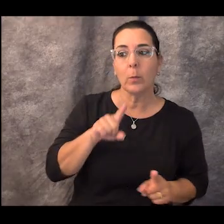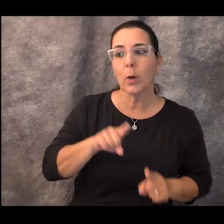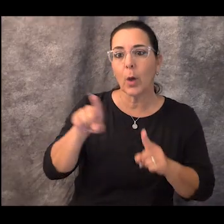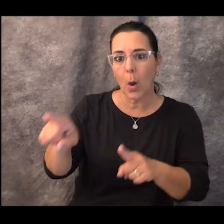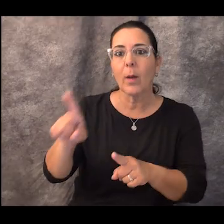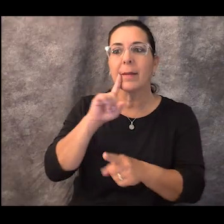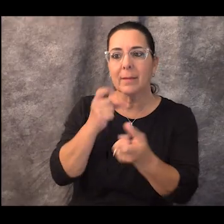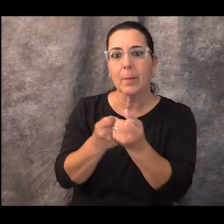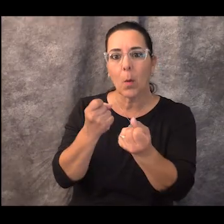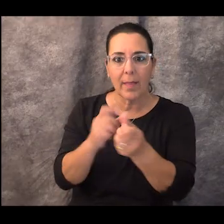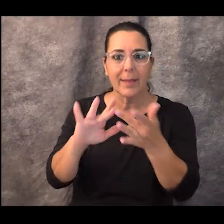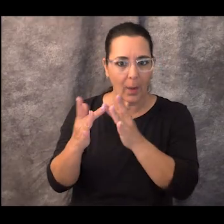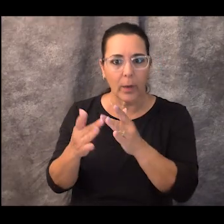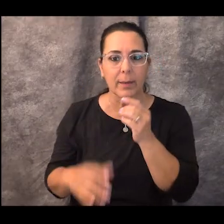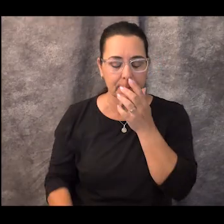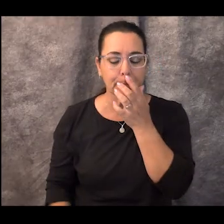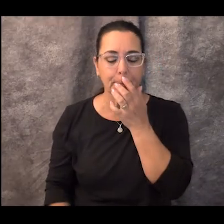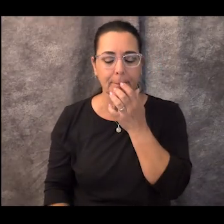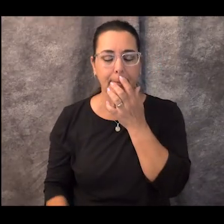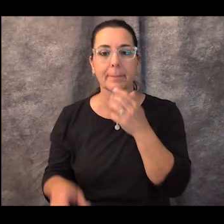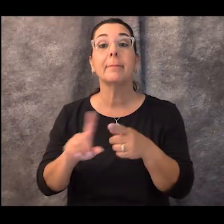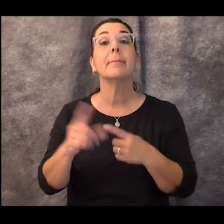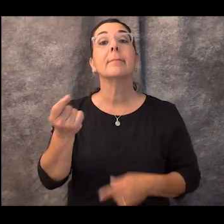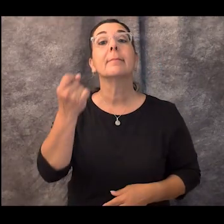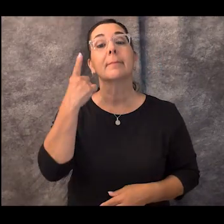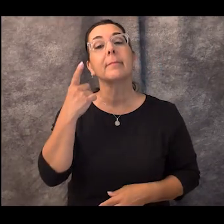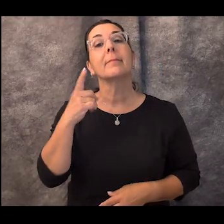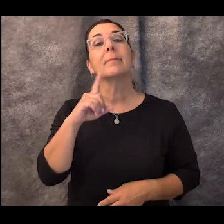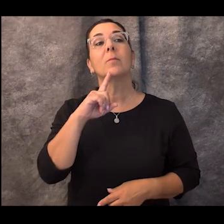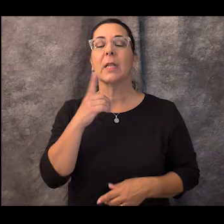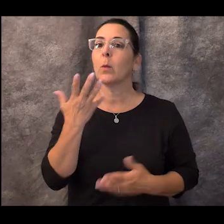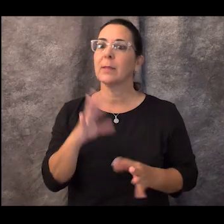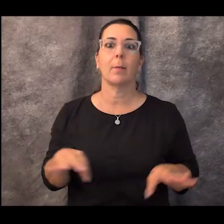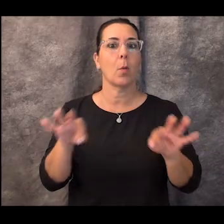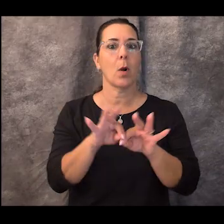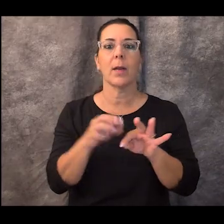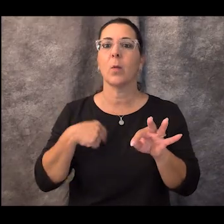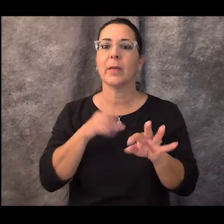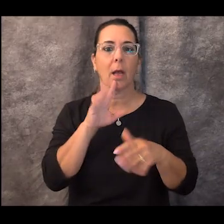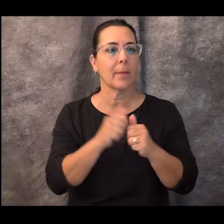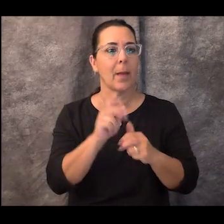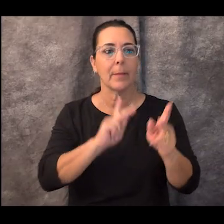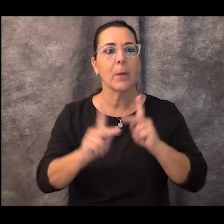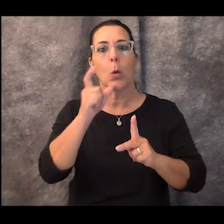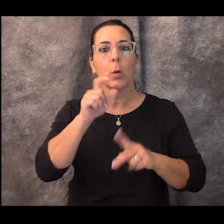But the heart of it really is getting to talk with folks on the ground who are doing this work. Because that's really where the action is, right?